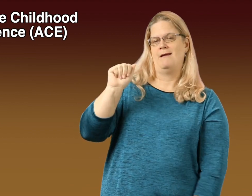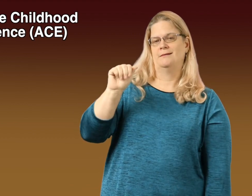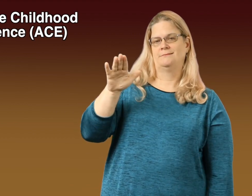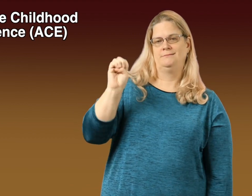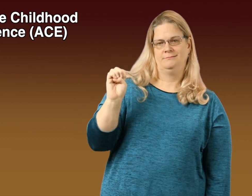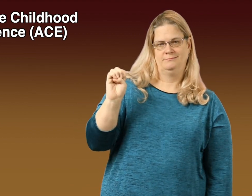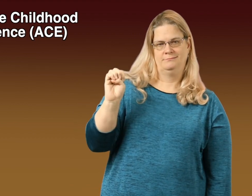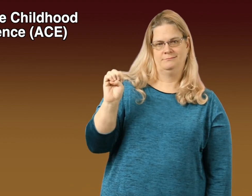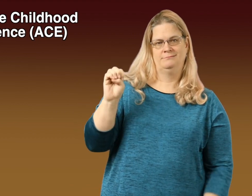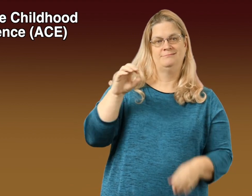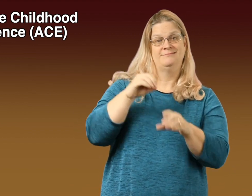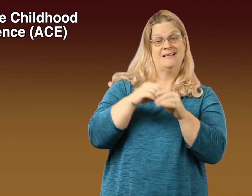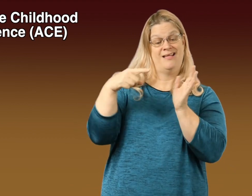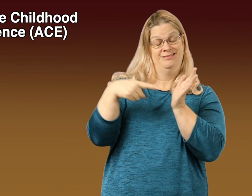on adverse childhood experiences.